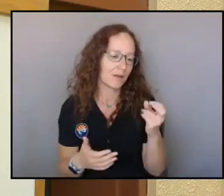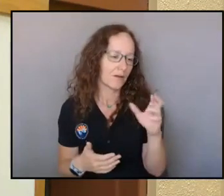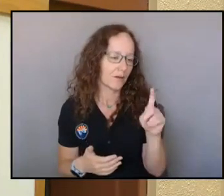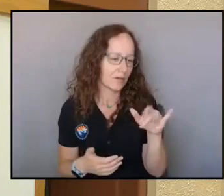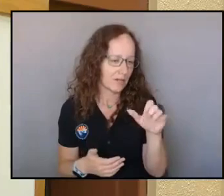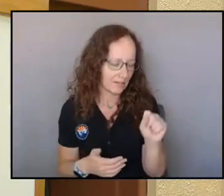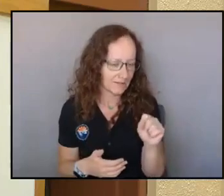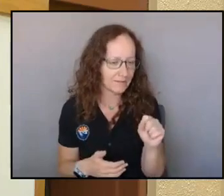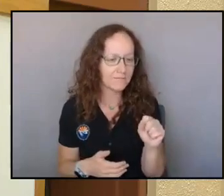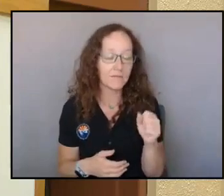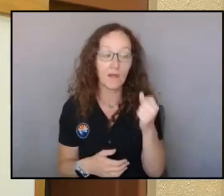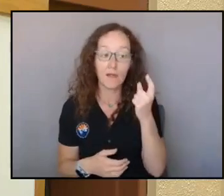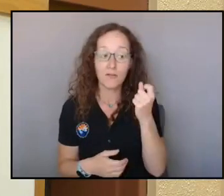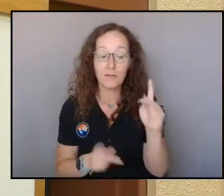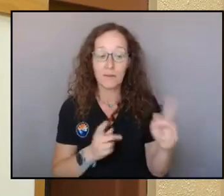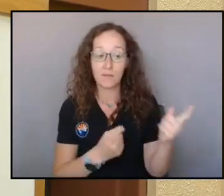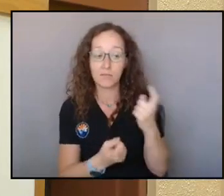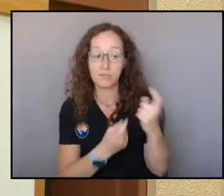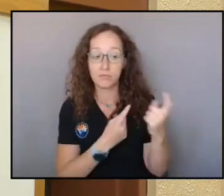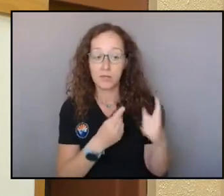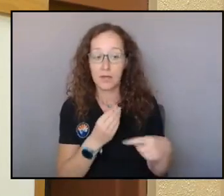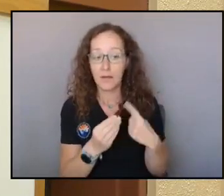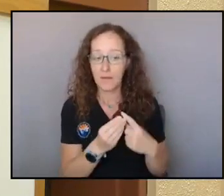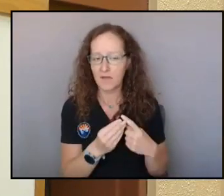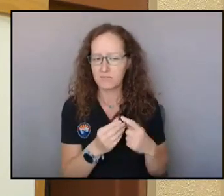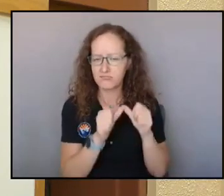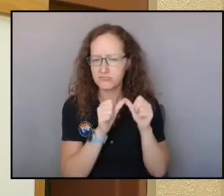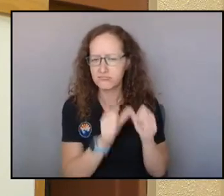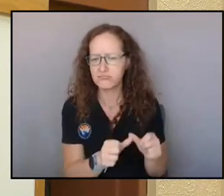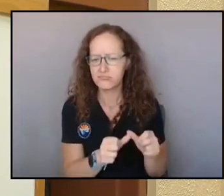I UNDERSTAND THERE'S BEEN SOME QUESTIONS ABOUT WHY WE ARE CONTINUING TO SEE ACRES ON THIS FIRE INCREASE.